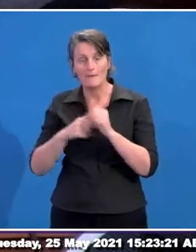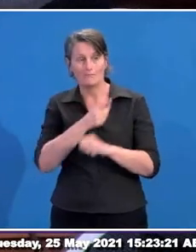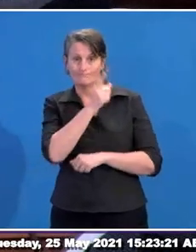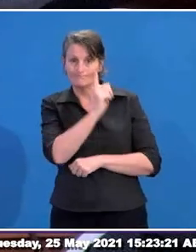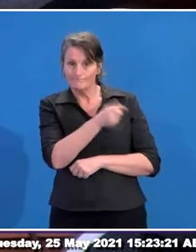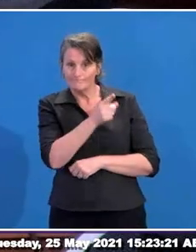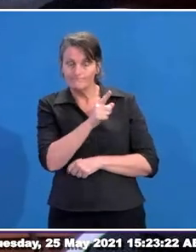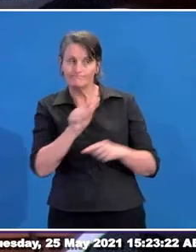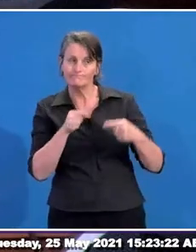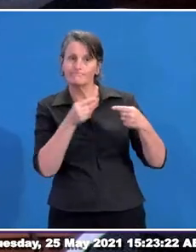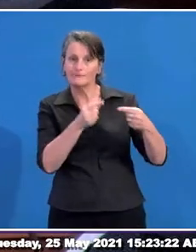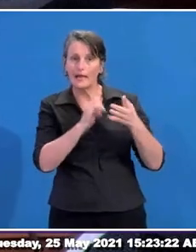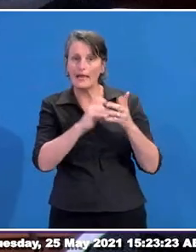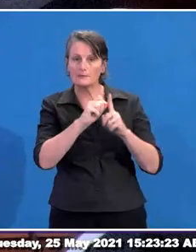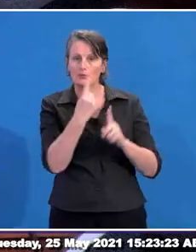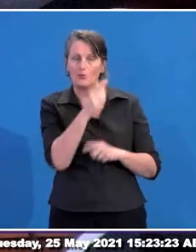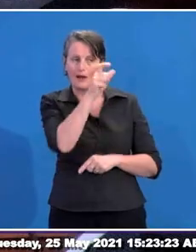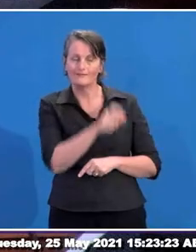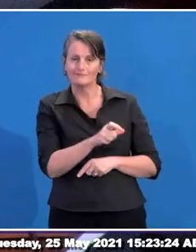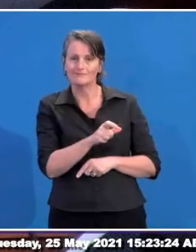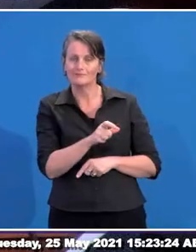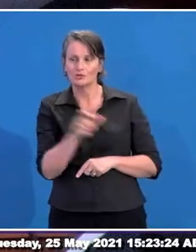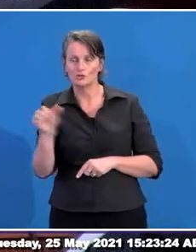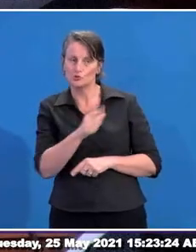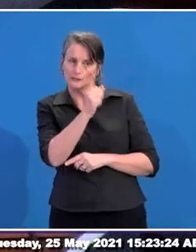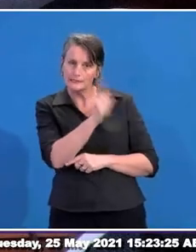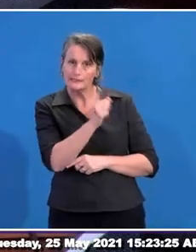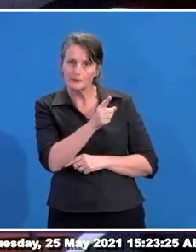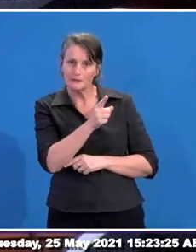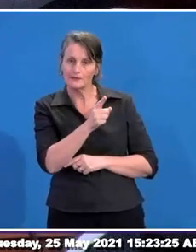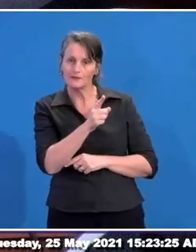SP1 in relation to the allegations that have been sustained, and then